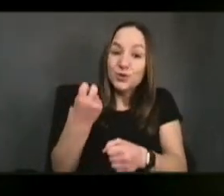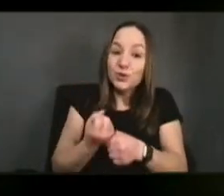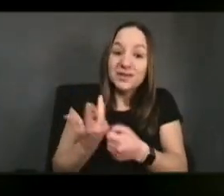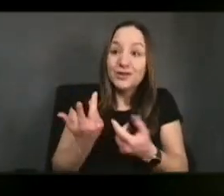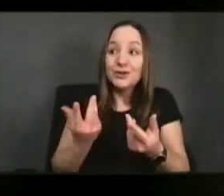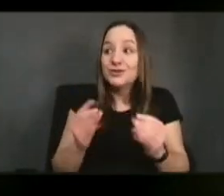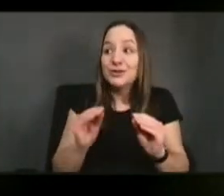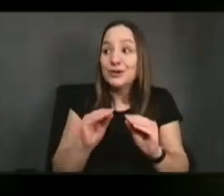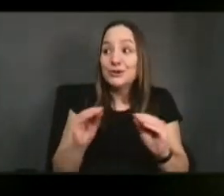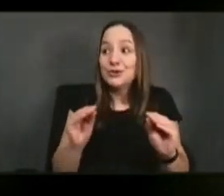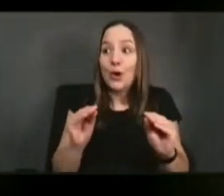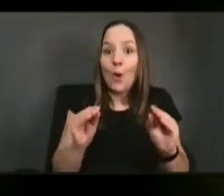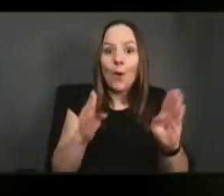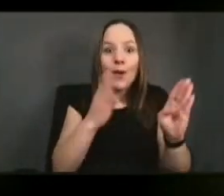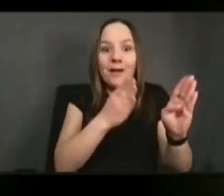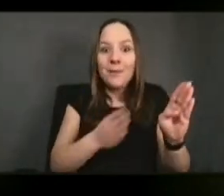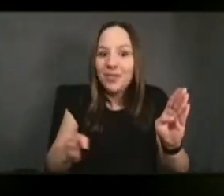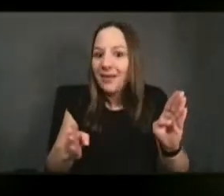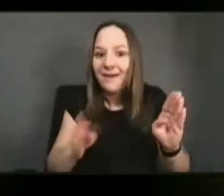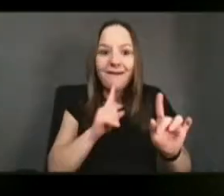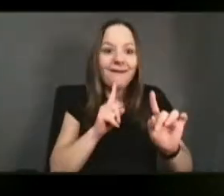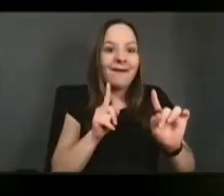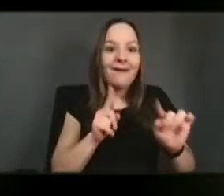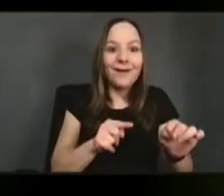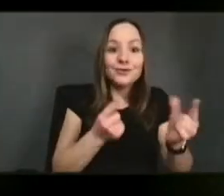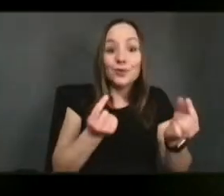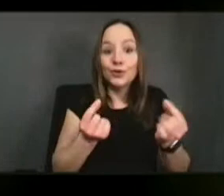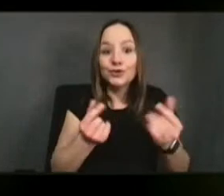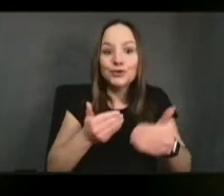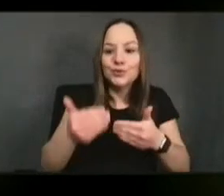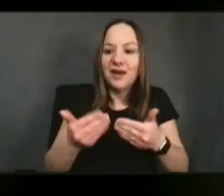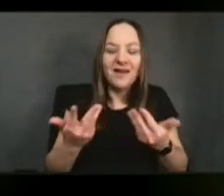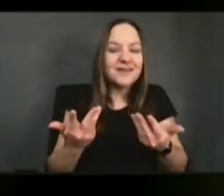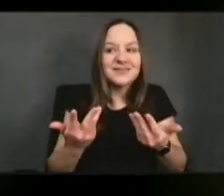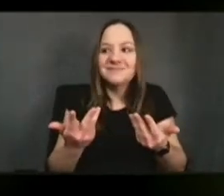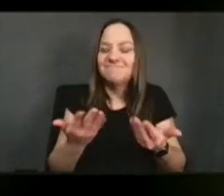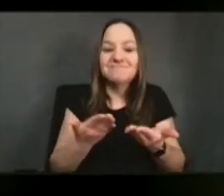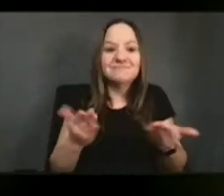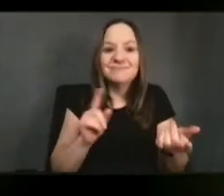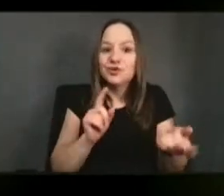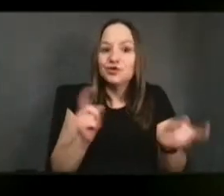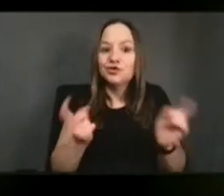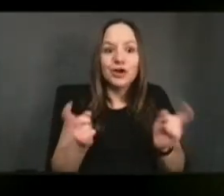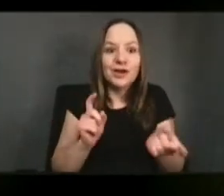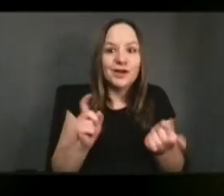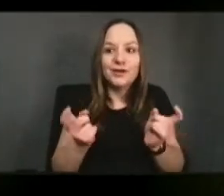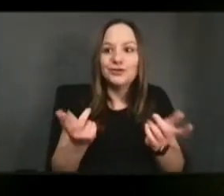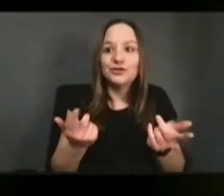through this for two years. Now. There is no road map. There are